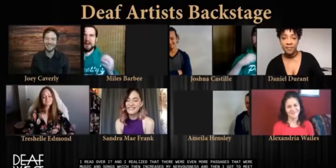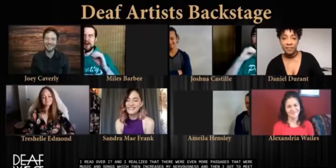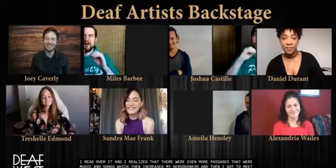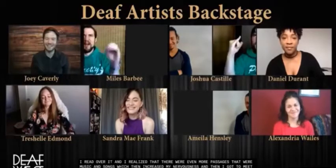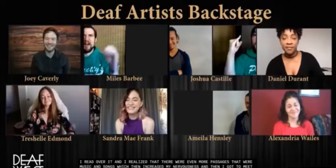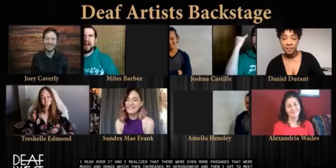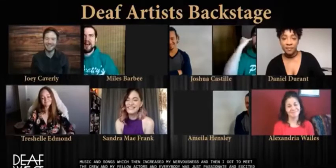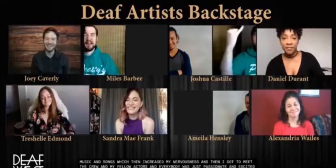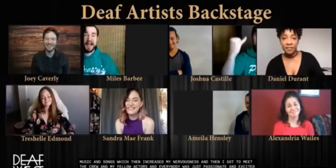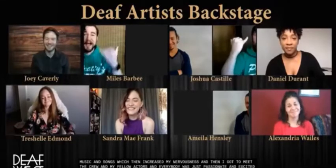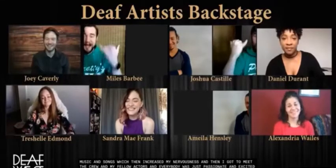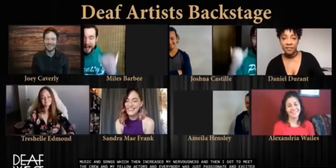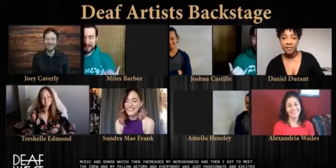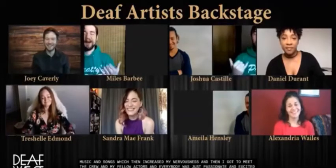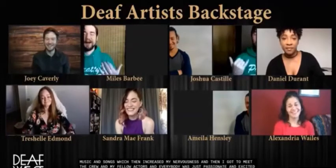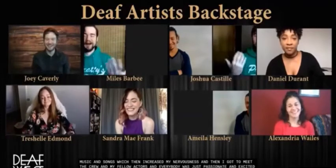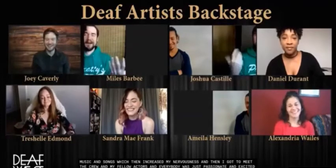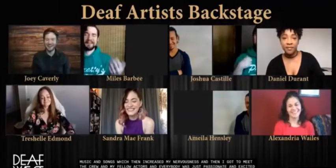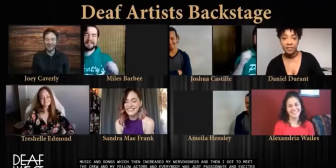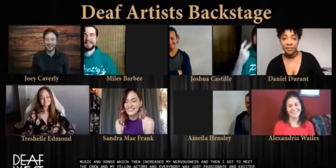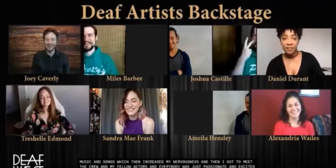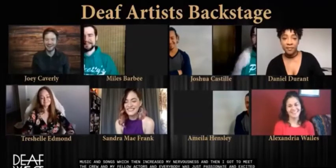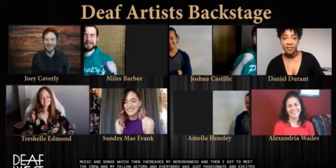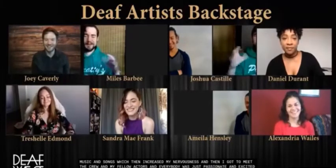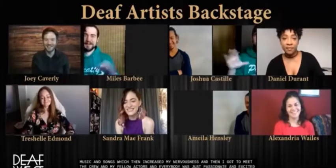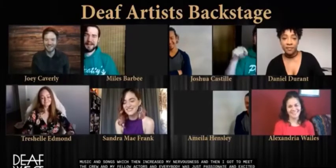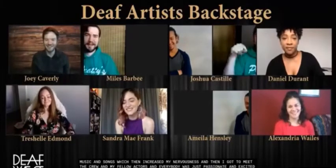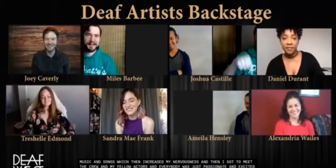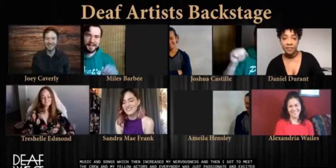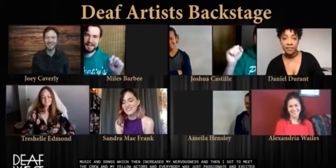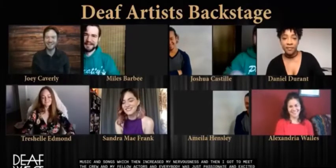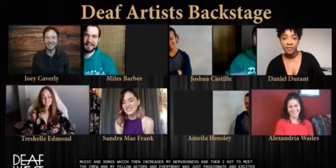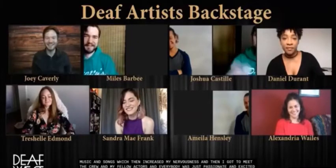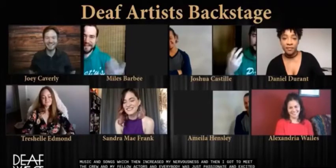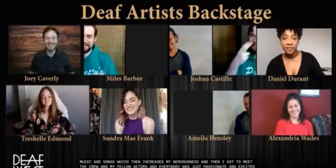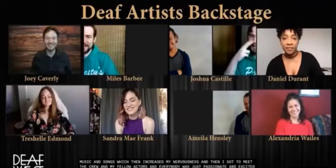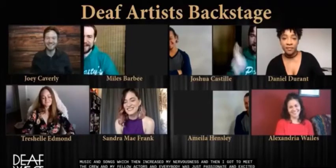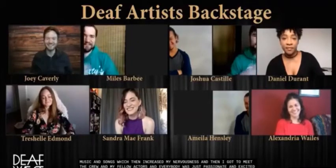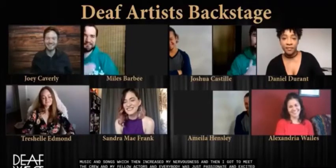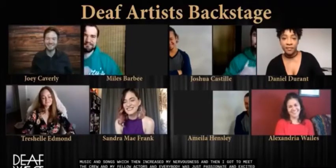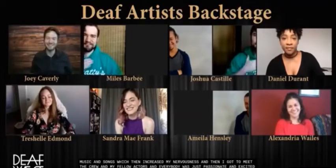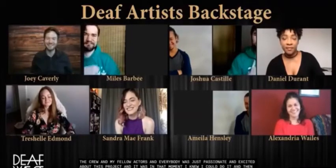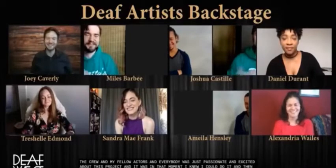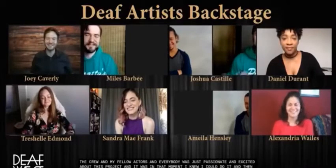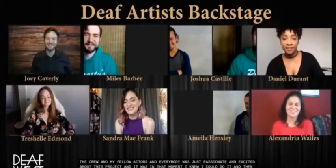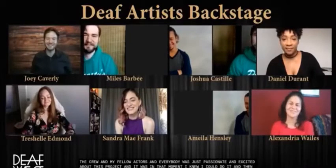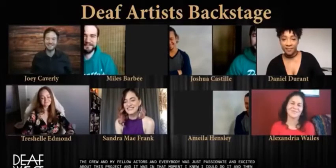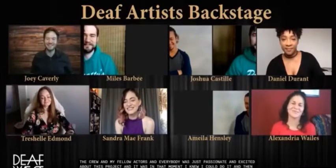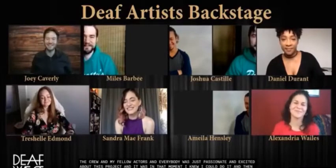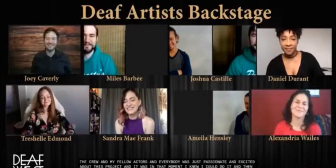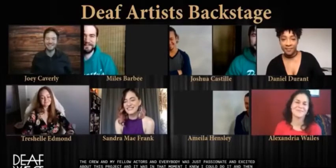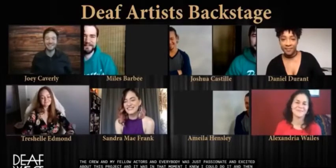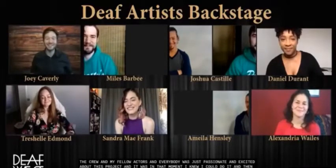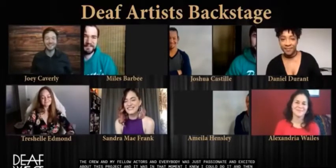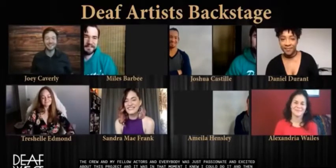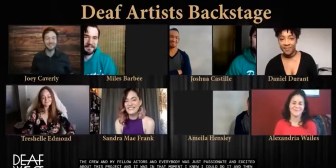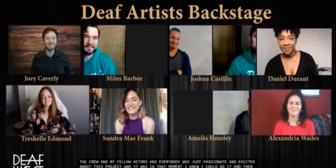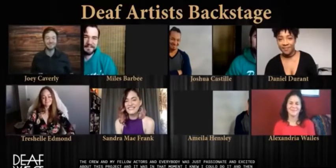Looking back, I can just remember being incredibly nervous and apprehensive, and I looking back I regret nothing.